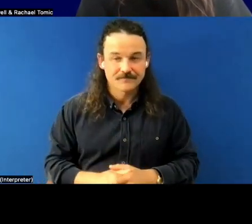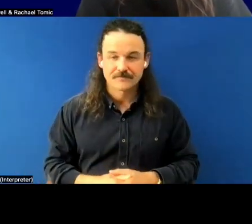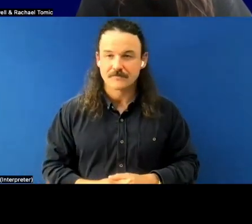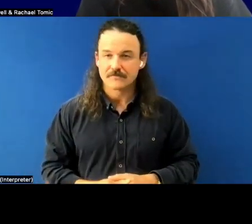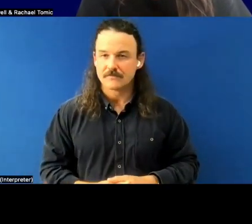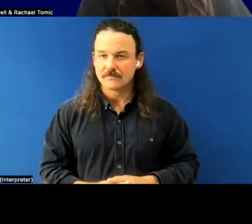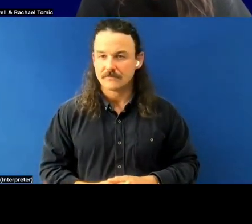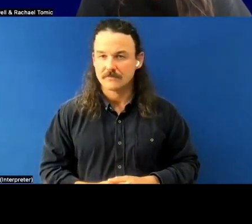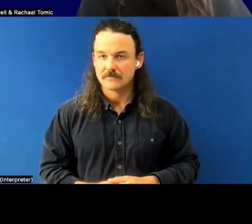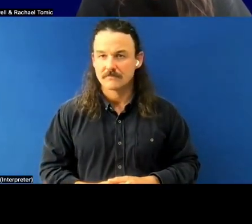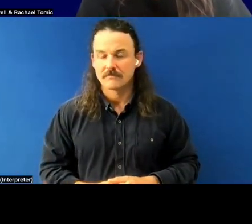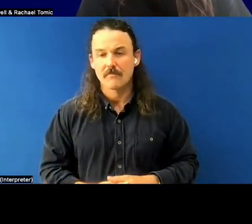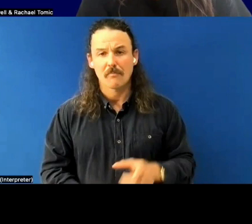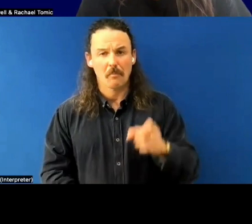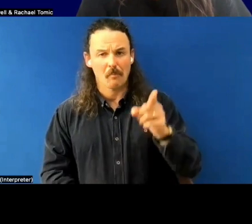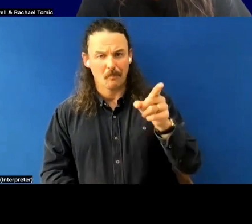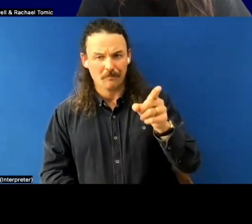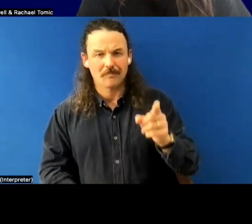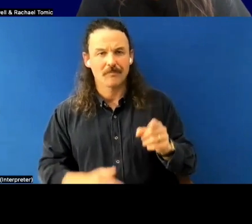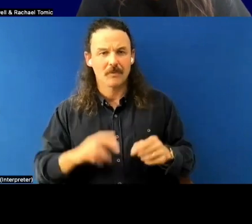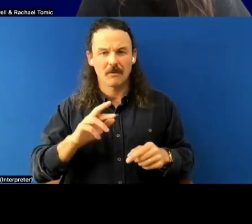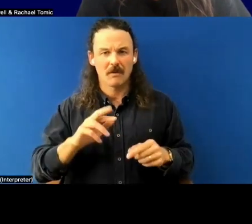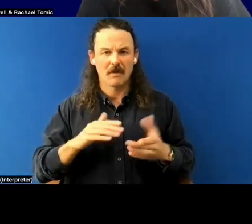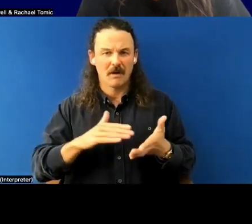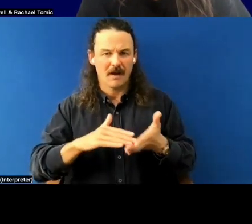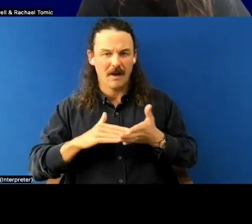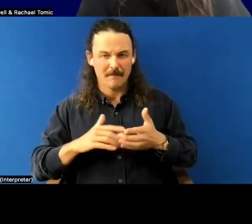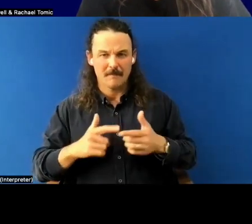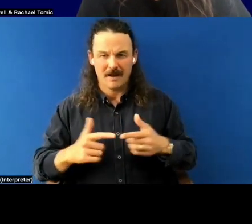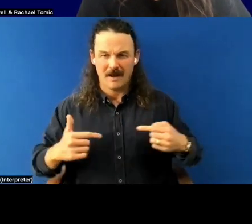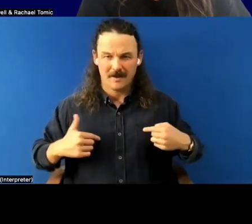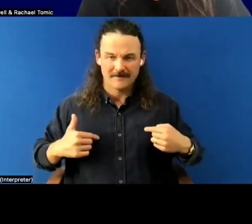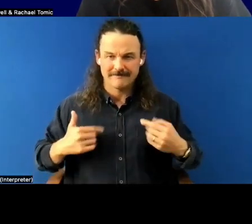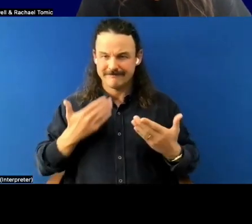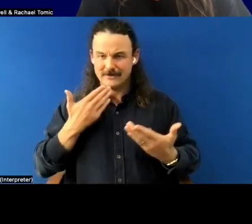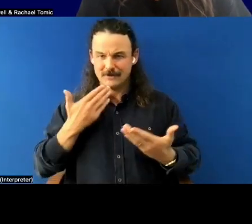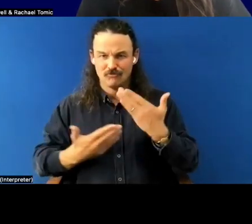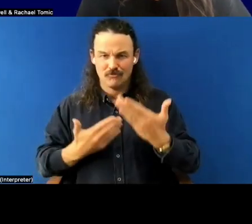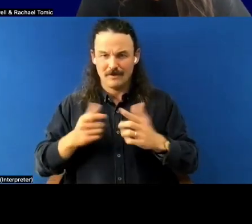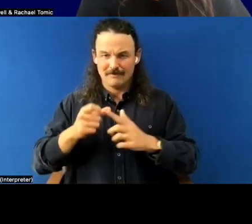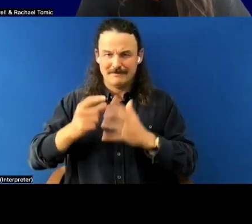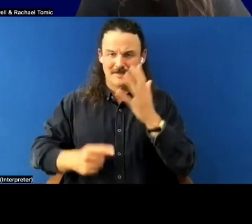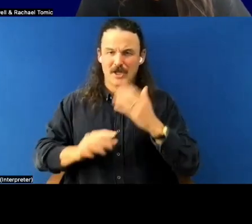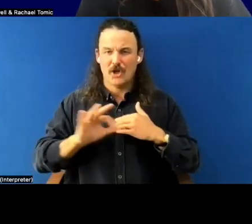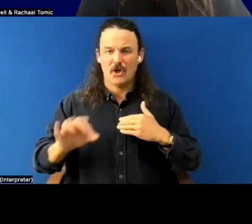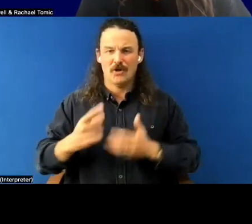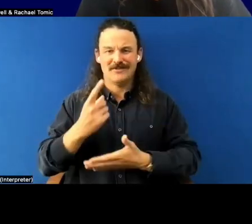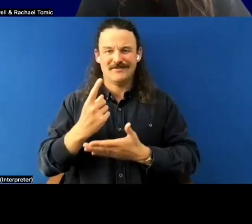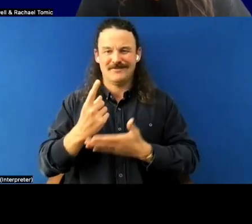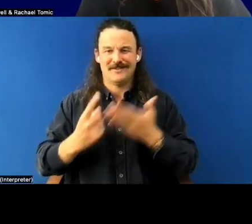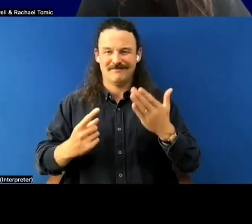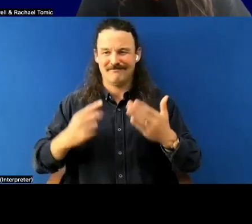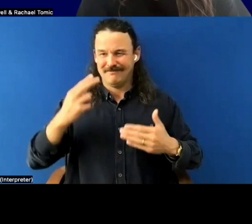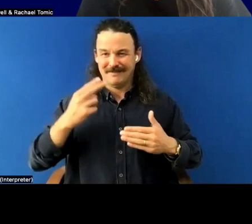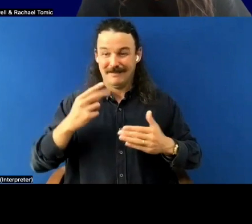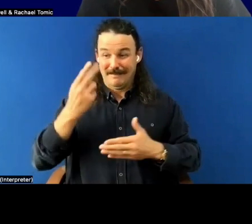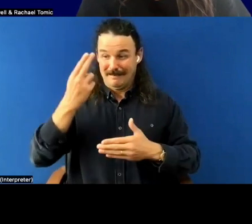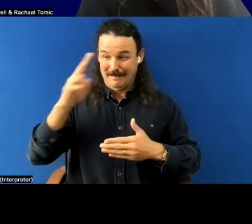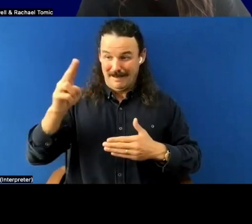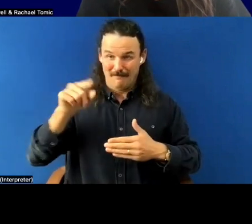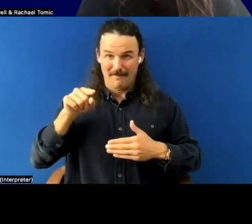to describe disability as more than just a label. It helps us to balance out the diagnoses and the